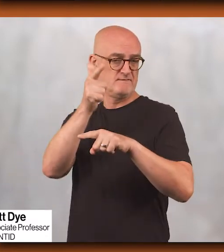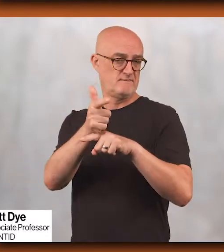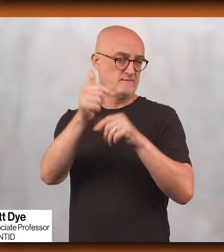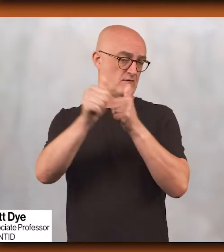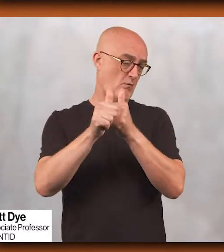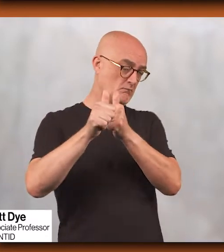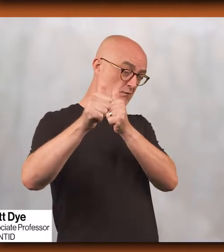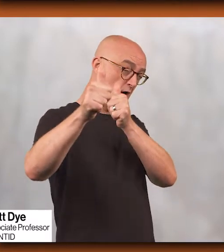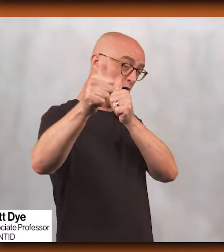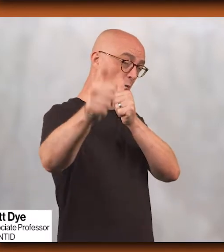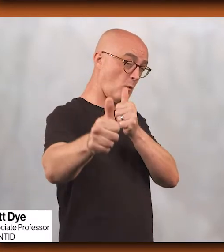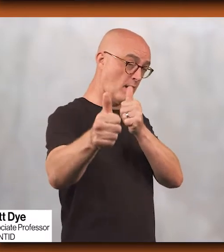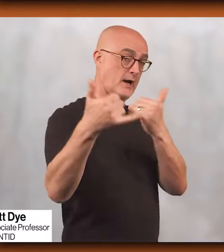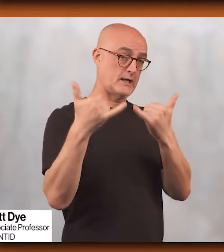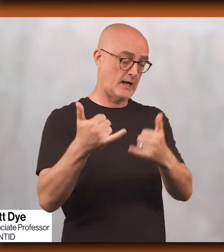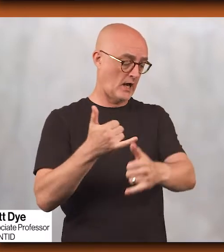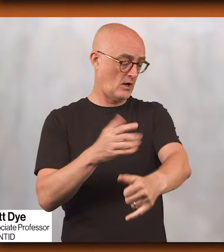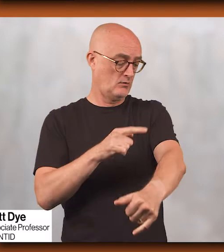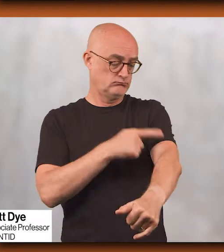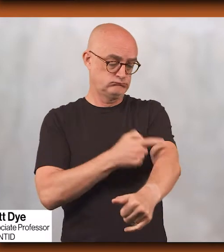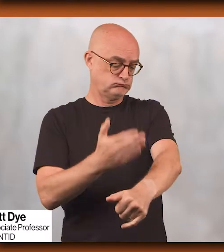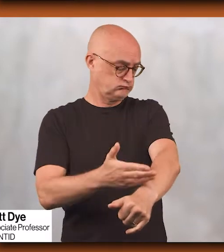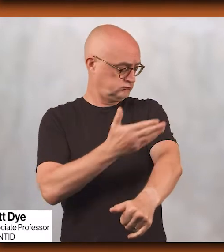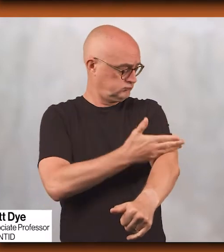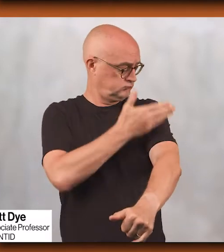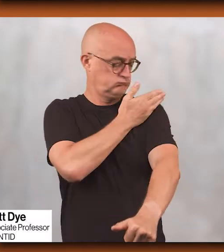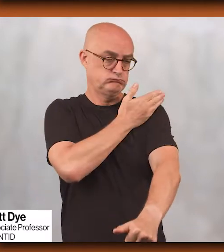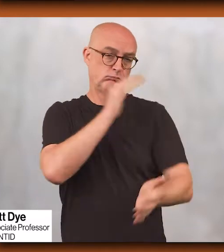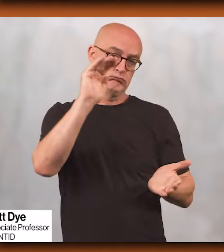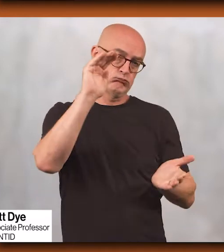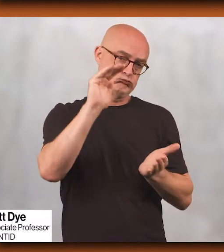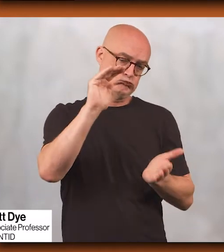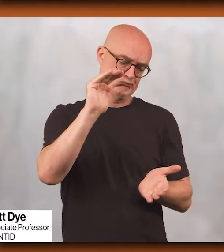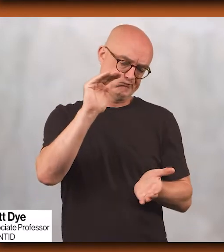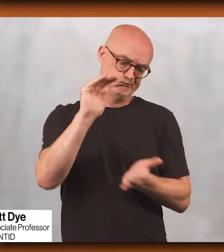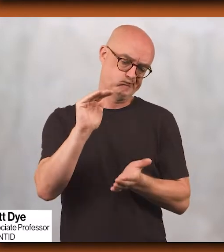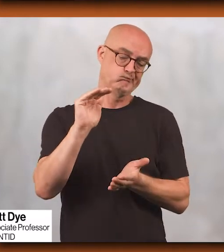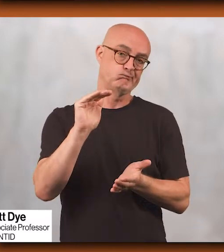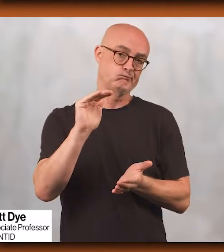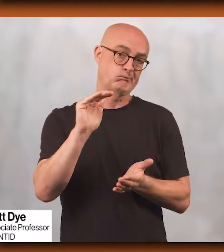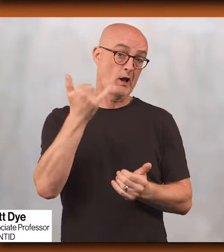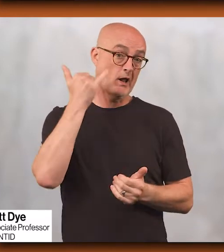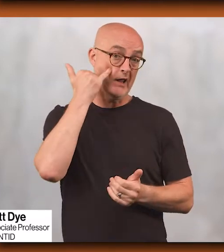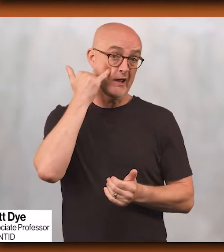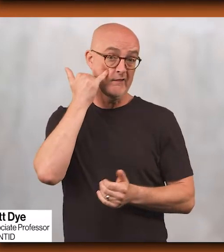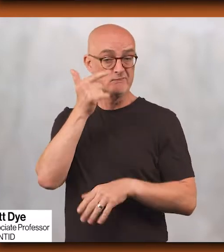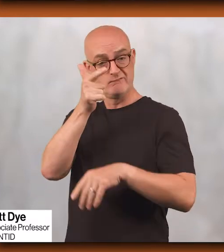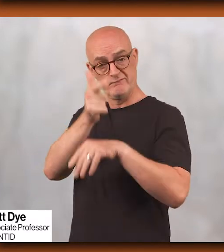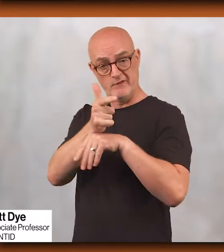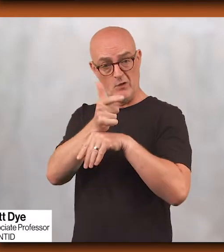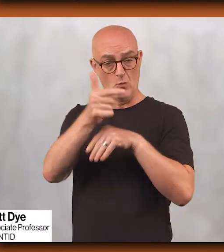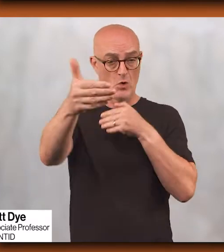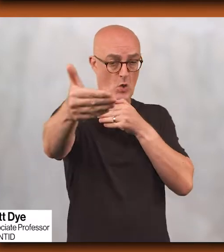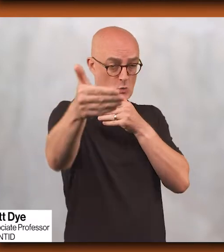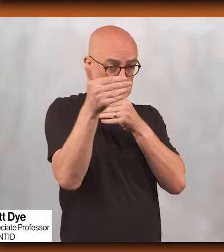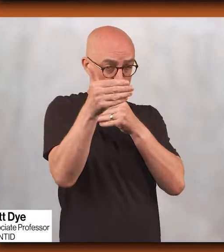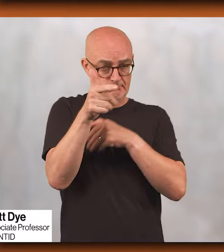even for the same subject across different videos, we're gonna have limb sizes that differ, and, to give you an example,